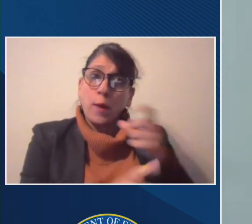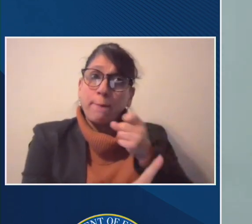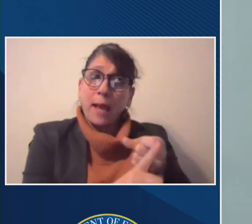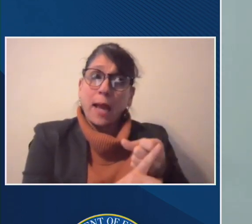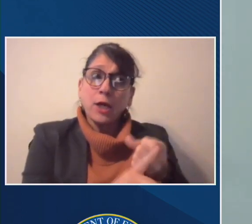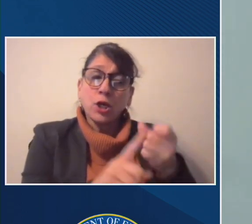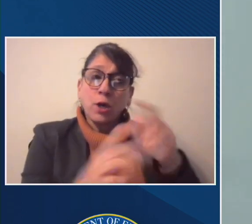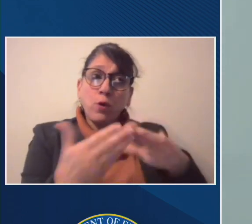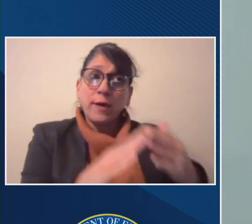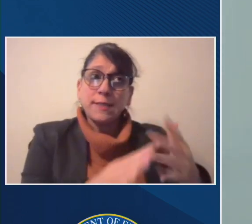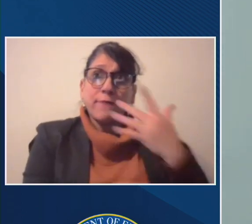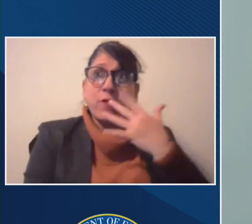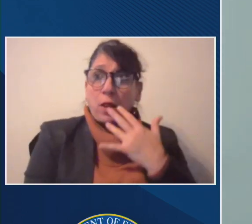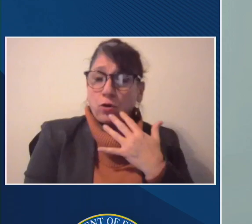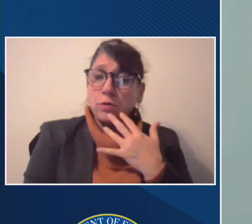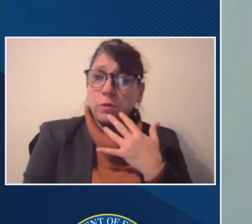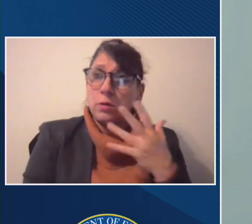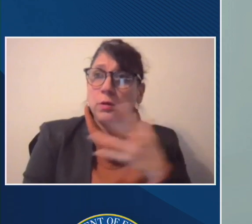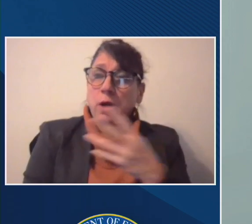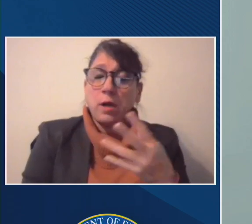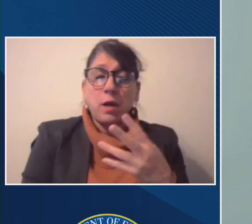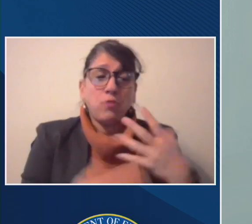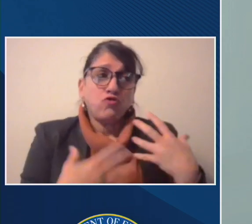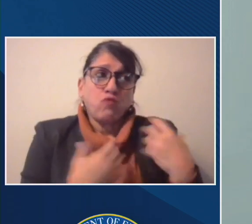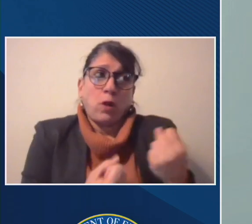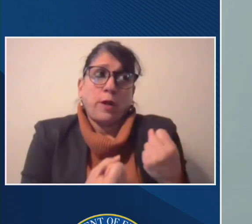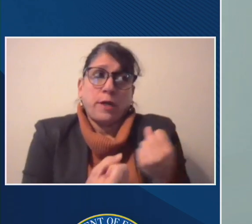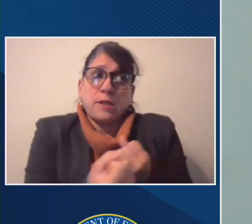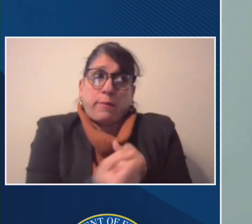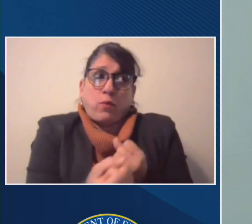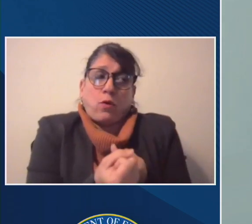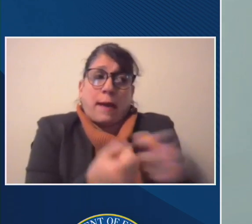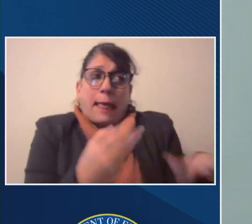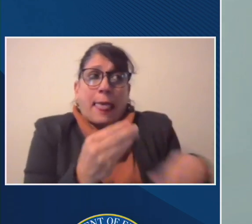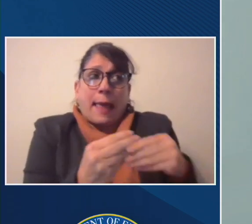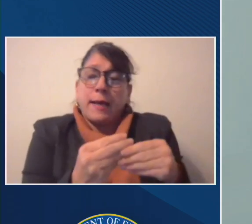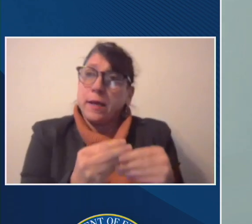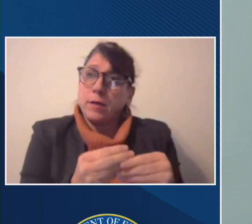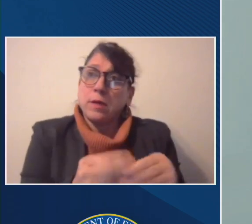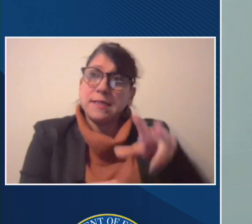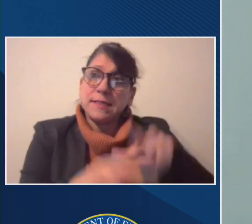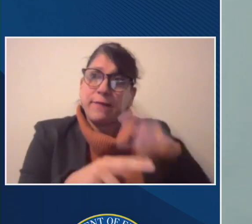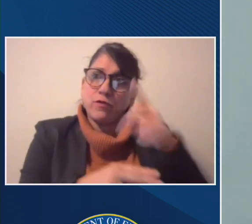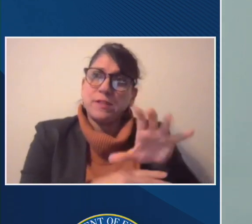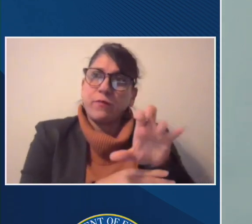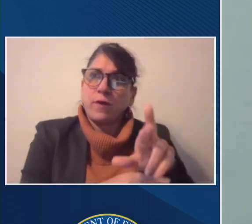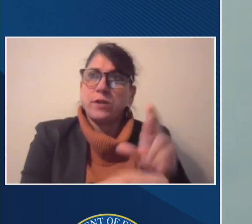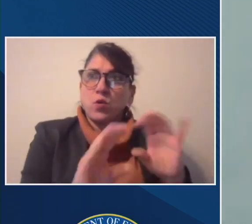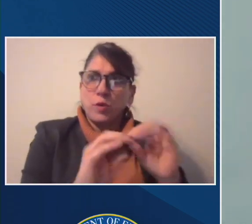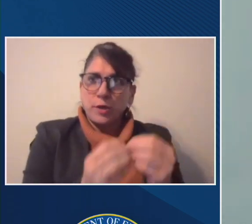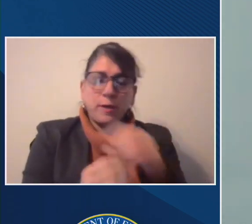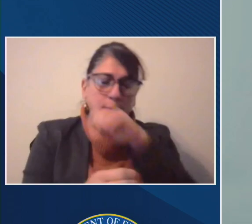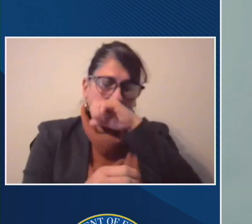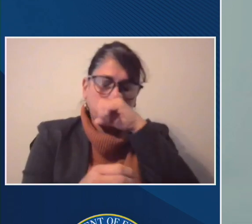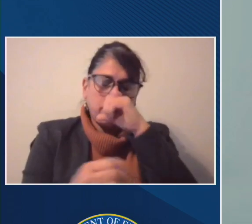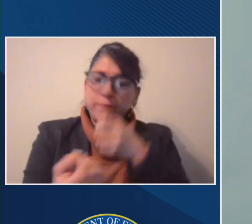So I would strongly support adding a seat for civil rights organizations, and I support making Sanchez to fill the role as